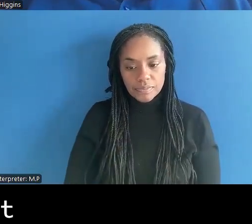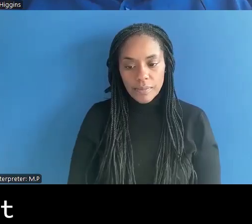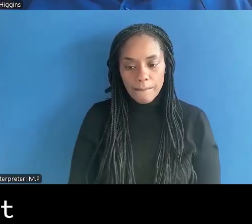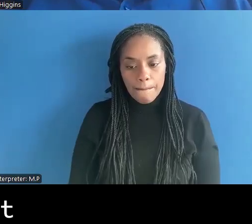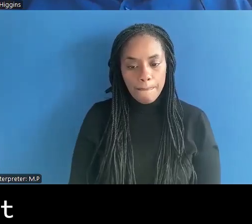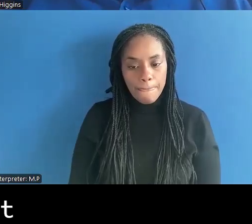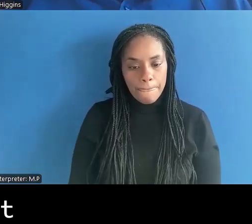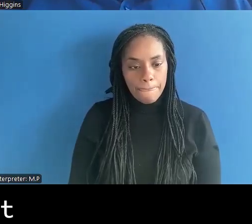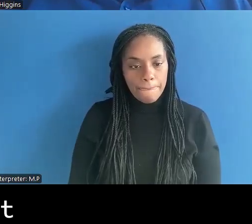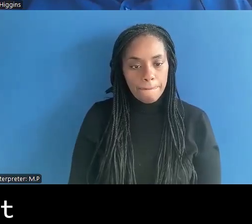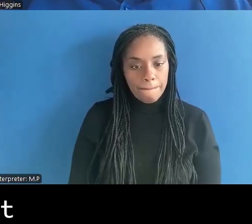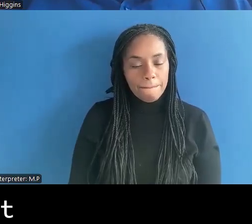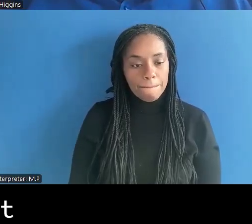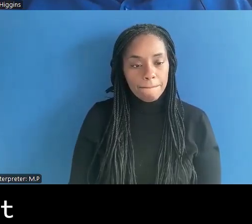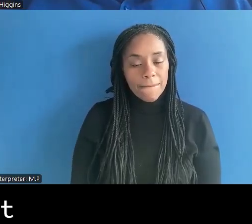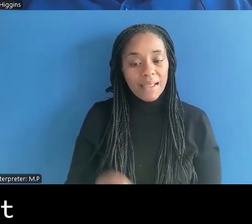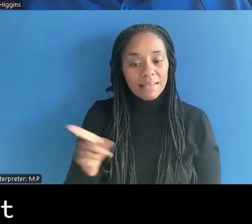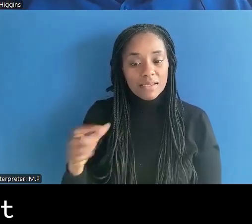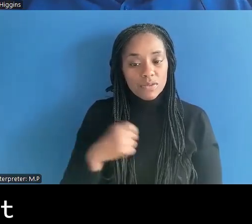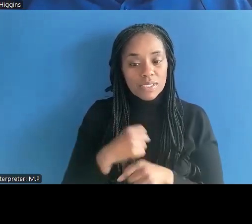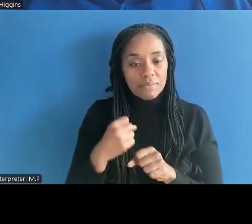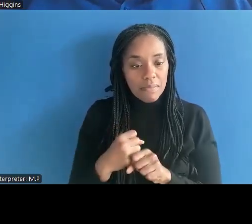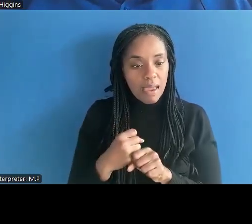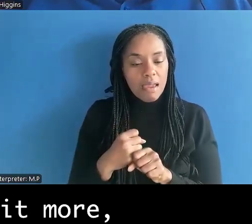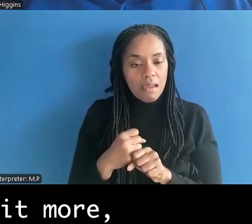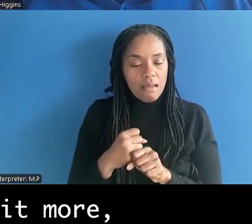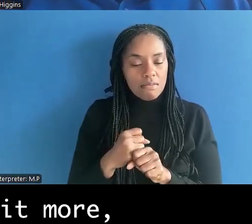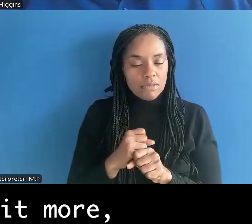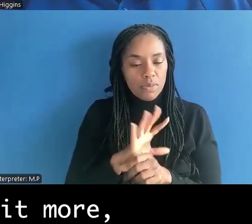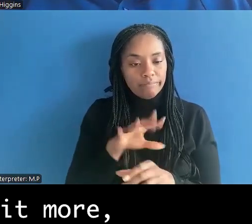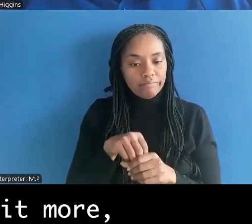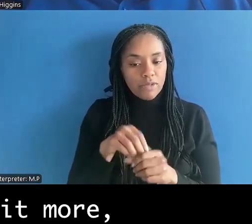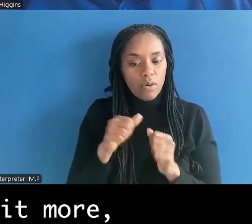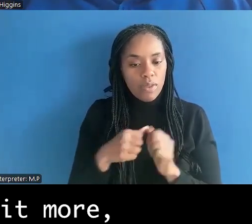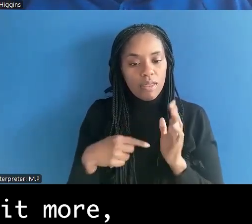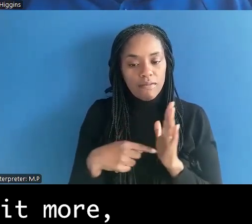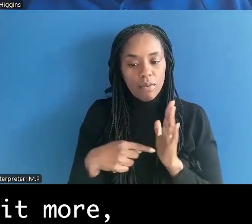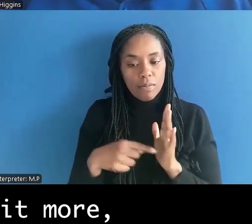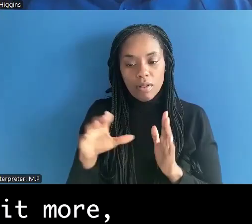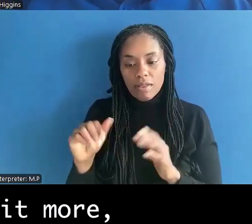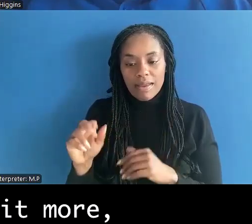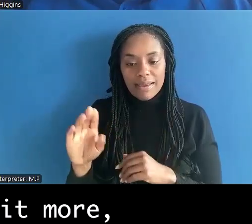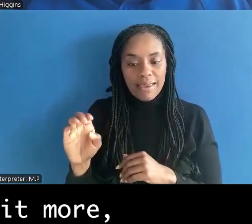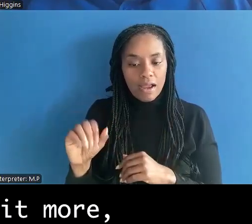was created as a, as a part of the Affordable Care Act, which we'll talk about a little bit more, which will become relevant,